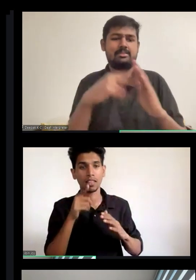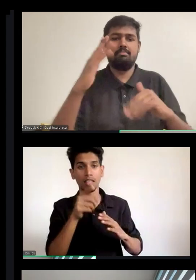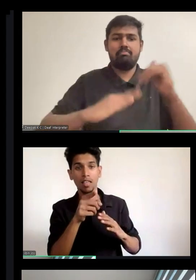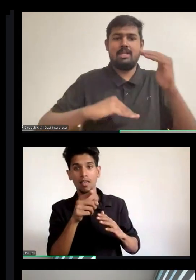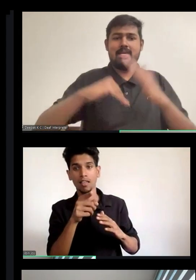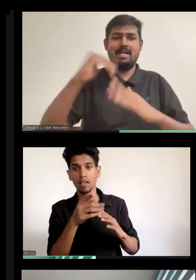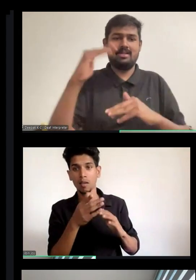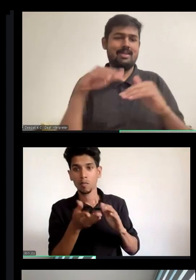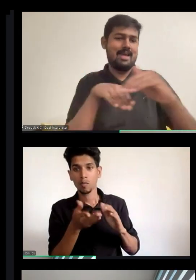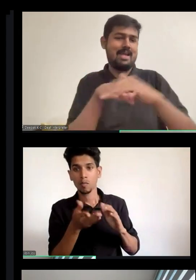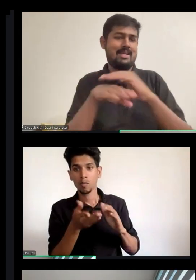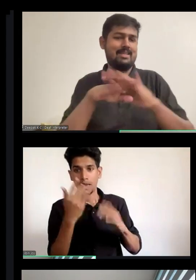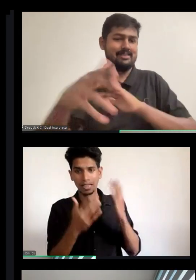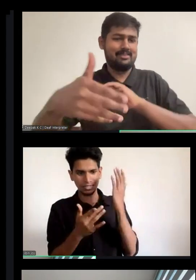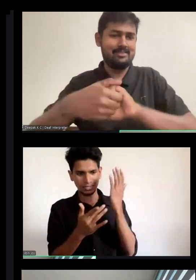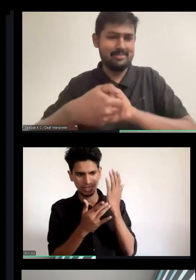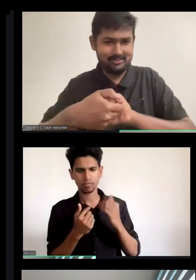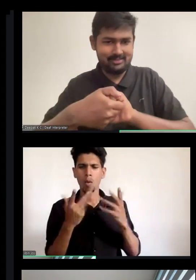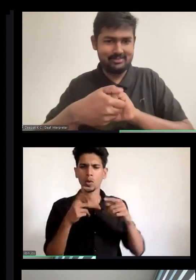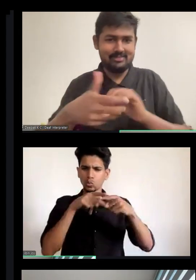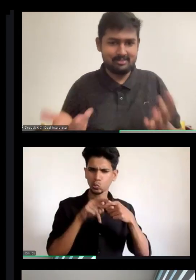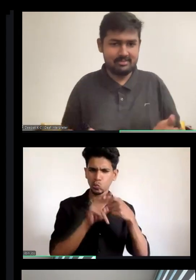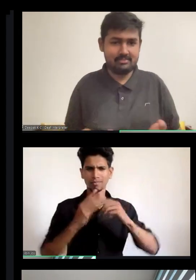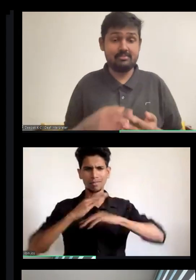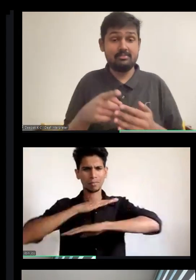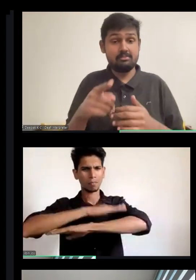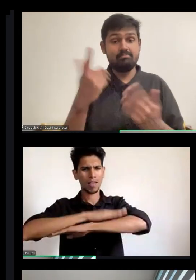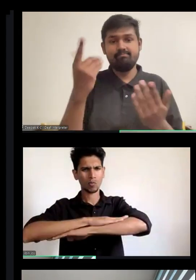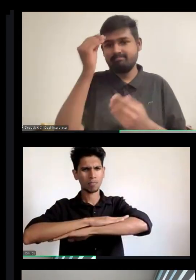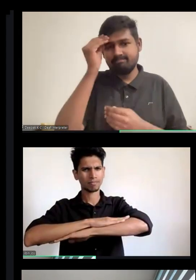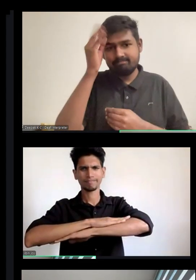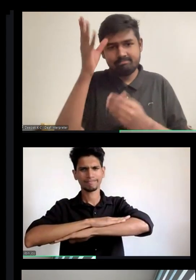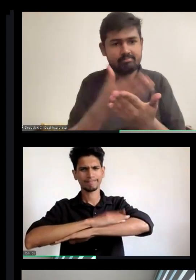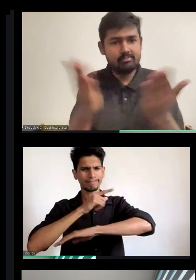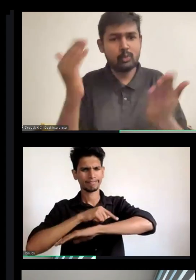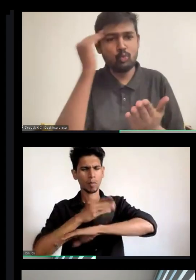tools, platforms, and technologies that are procured, meet accessibility standards.